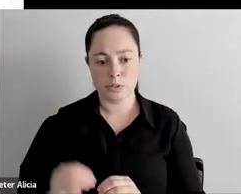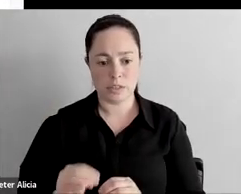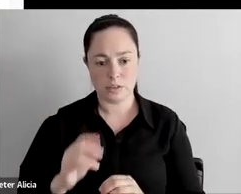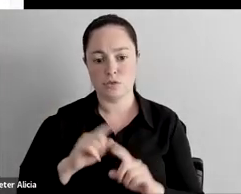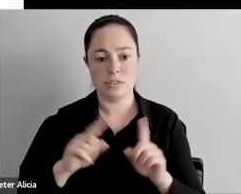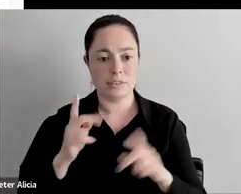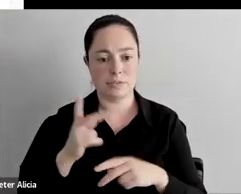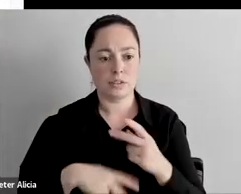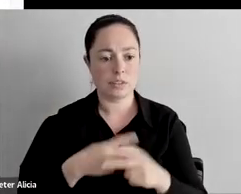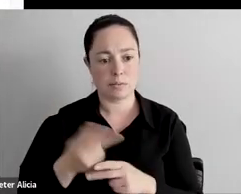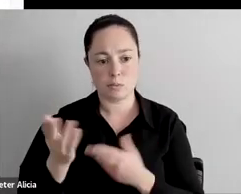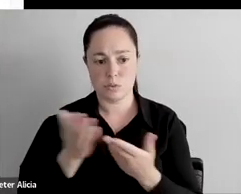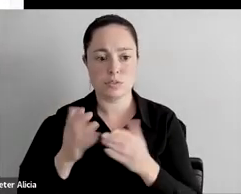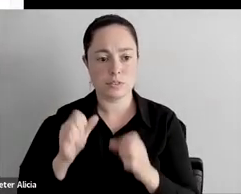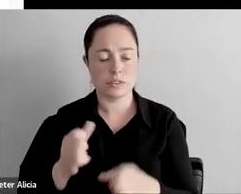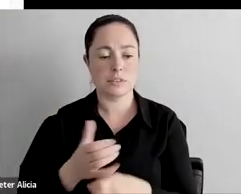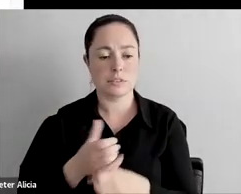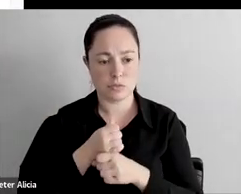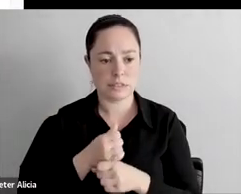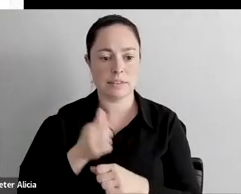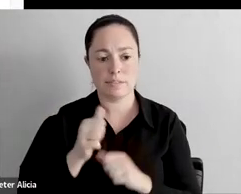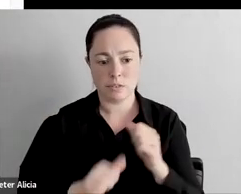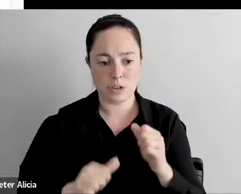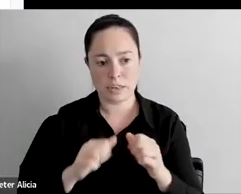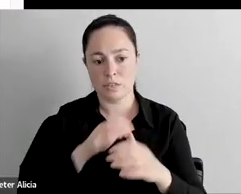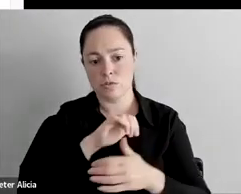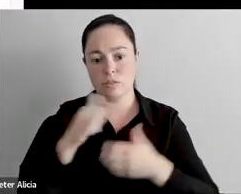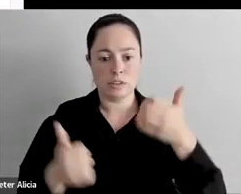received among each subpopulation. So, for example,